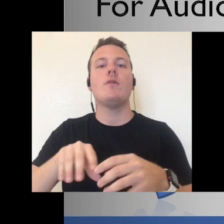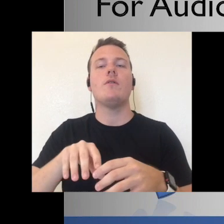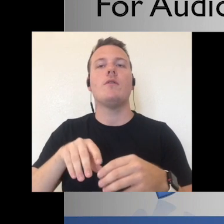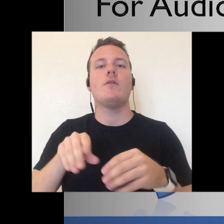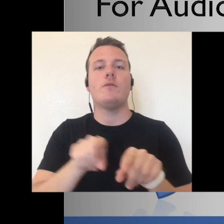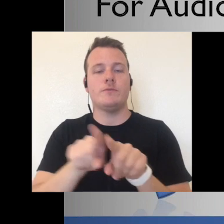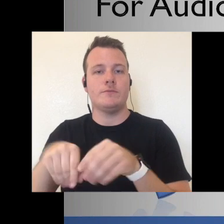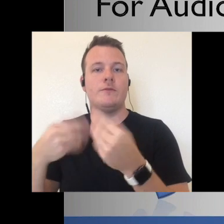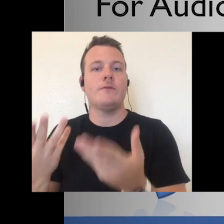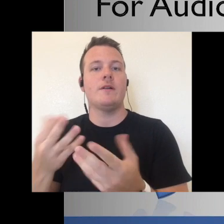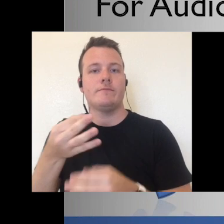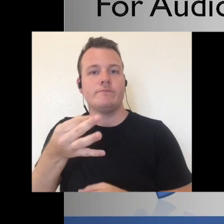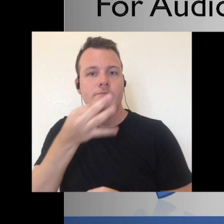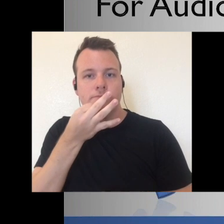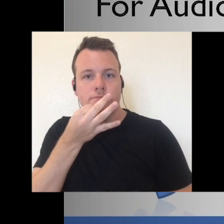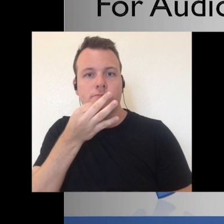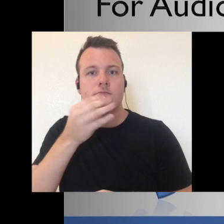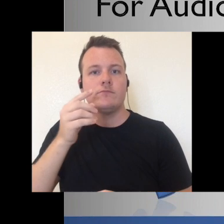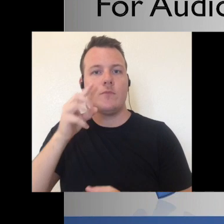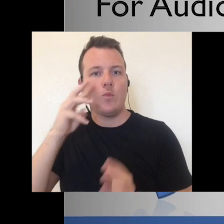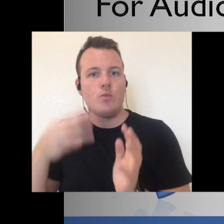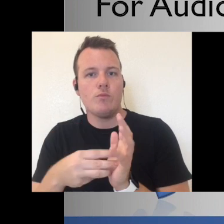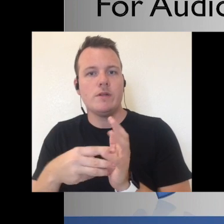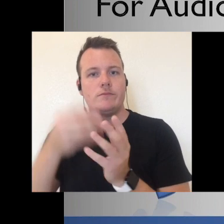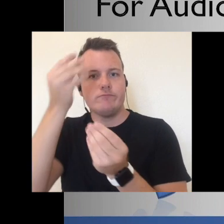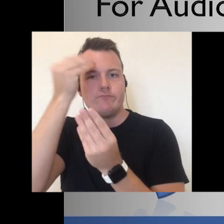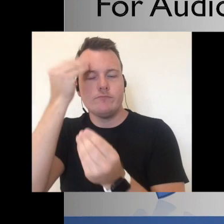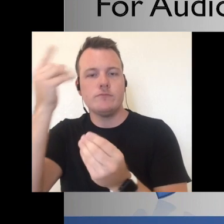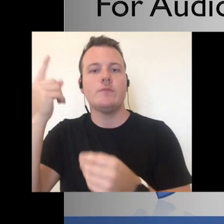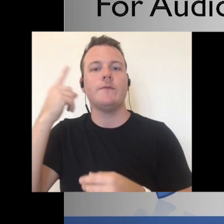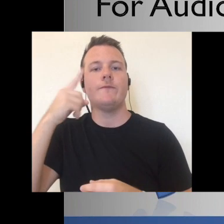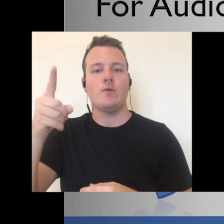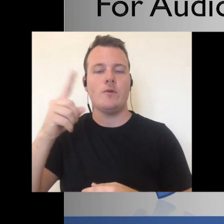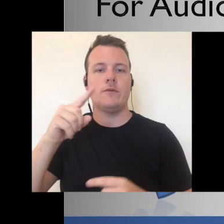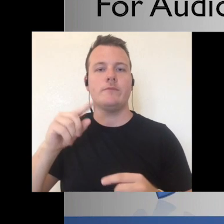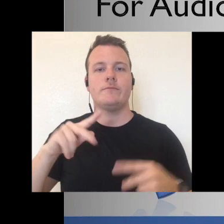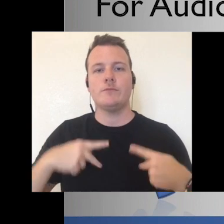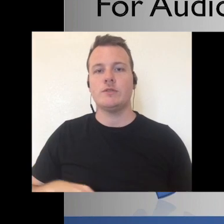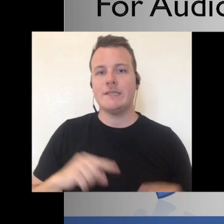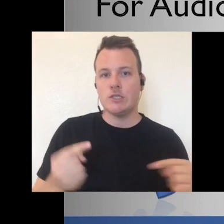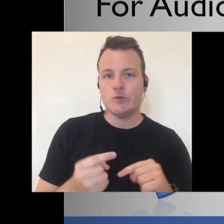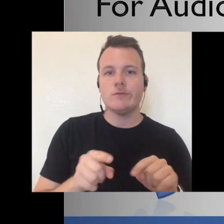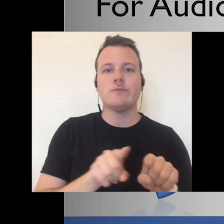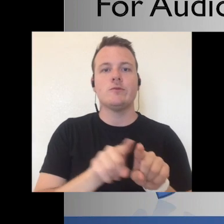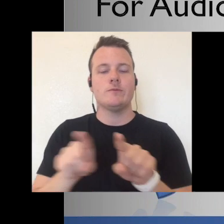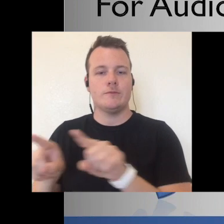services for personal injury and audiology malpractice cases. So at this